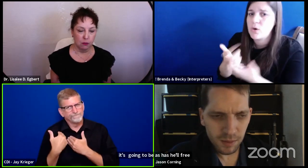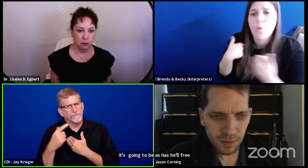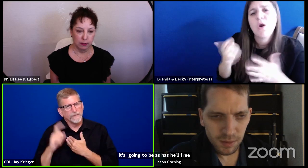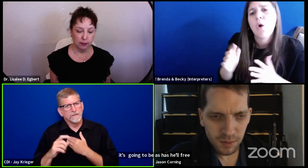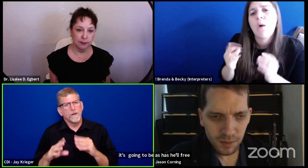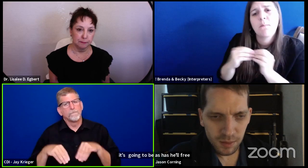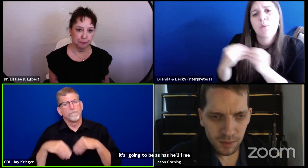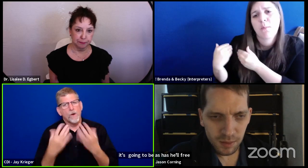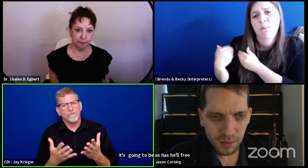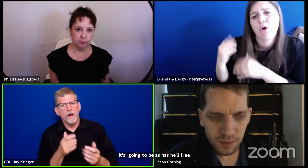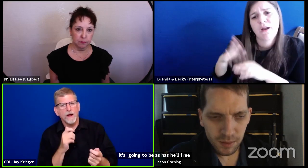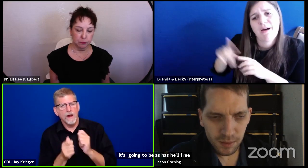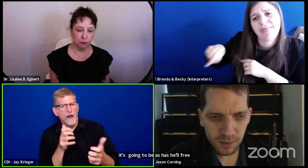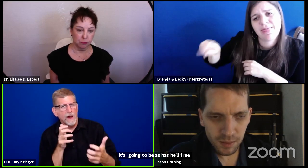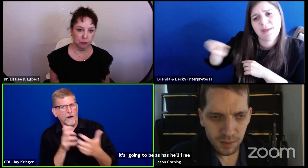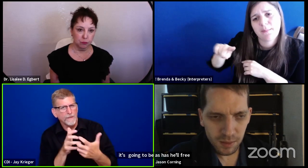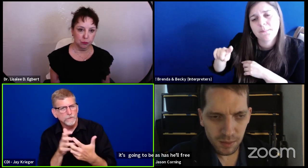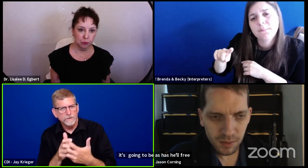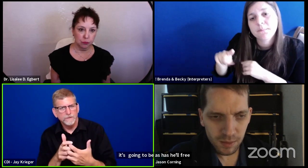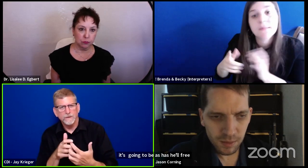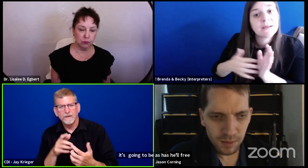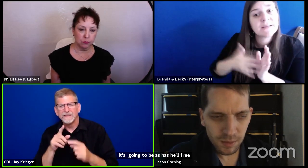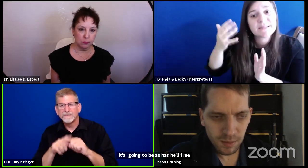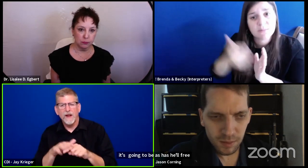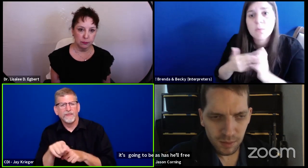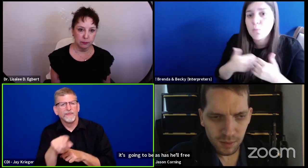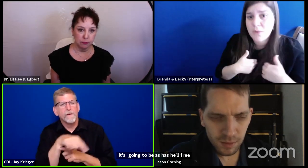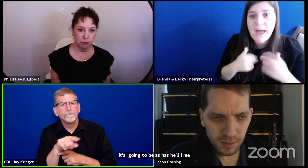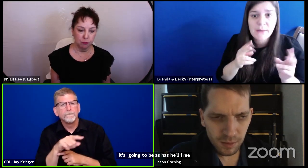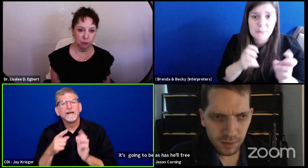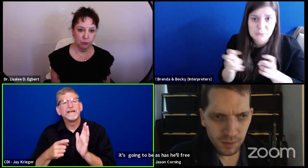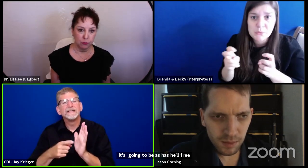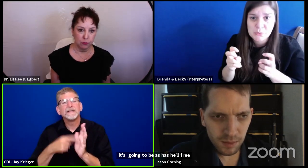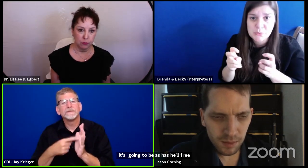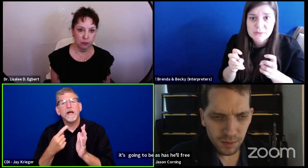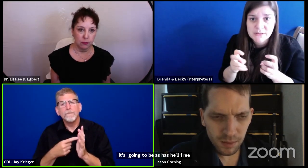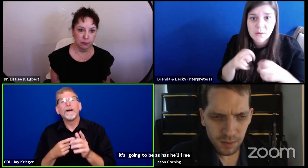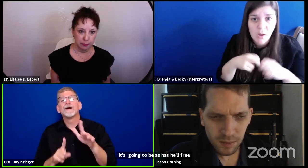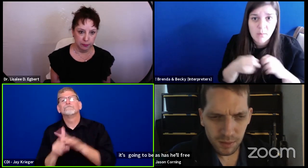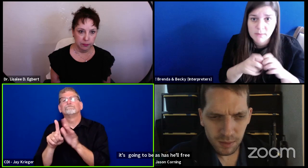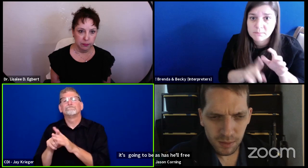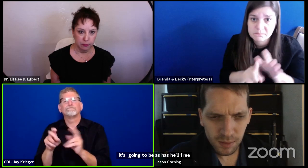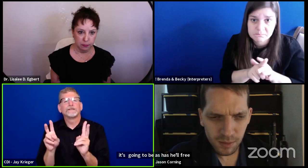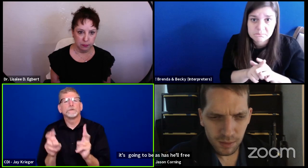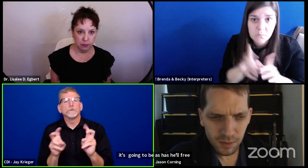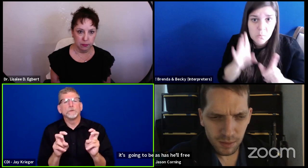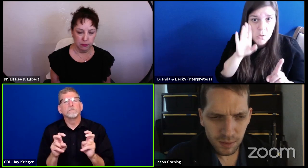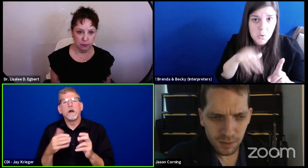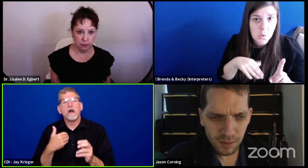The times that we've had issues have been through the contracted vendors that we've